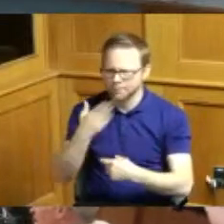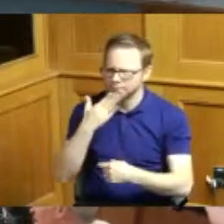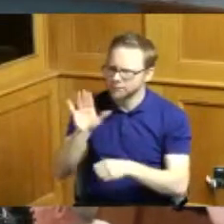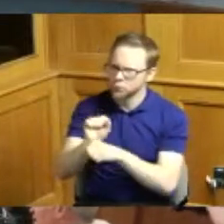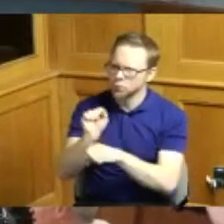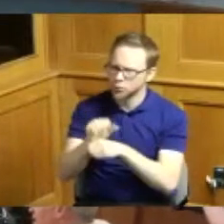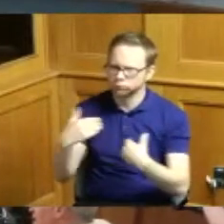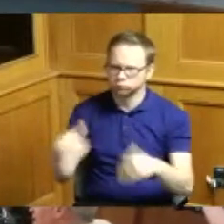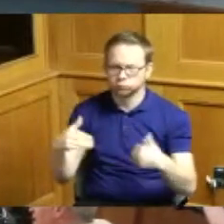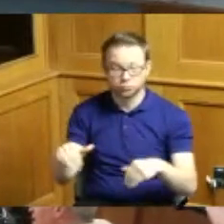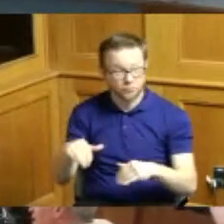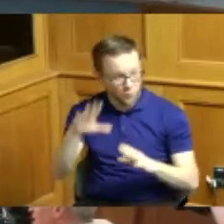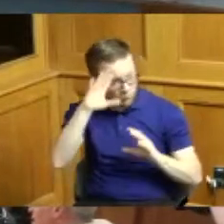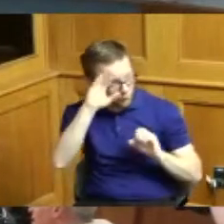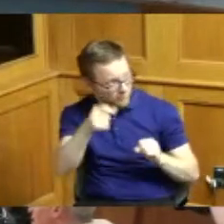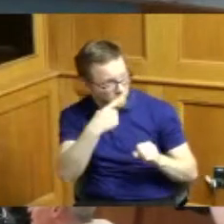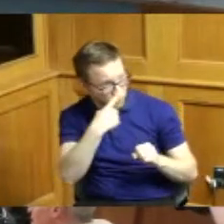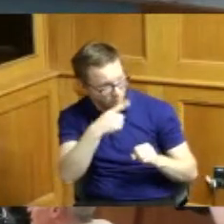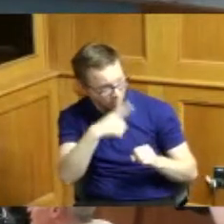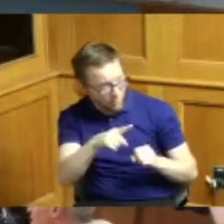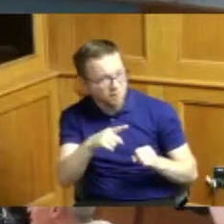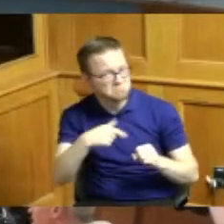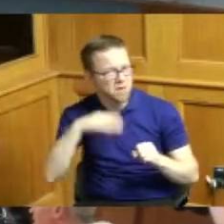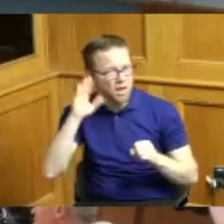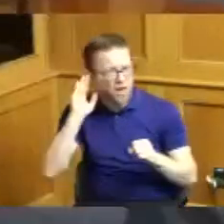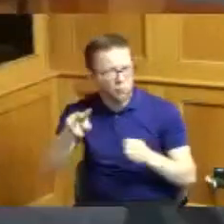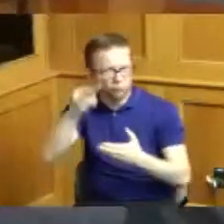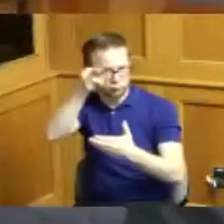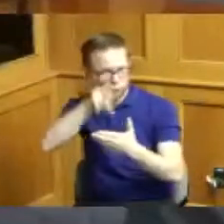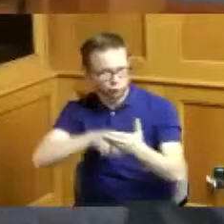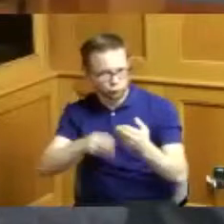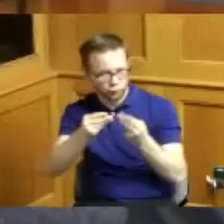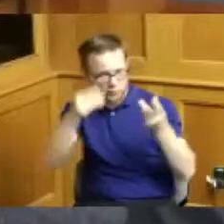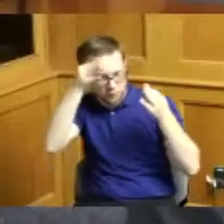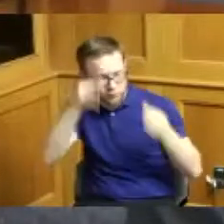Madam President with your deference I'm going to read through the resolution so it's proclamation